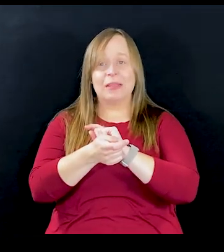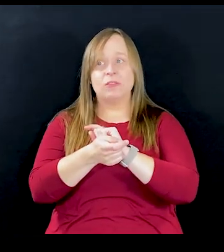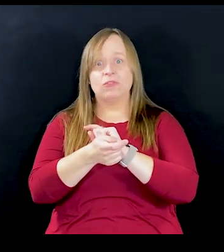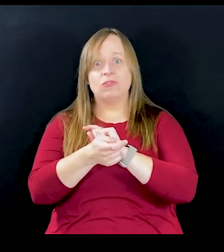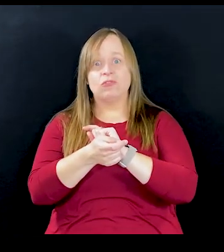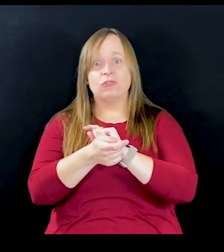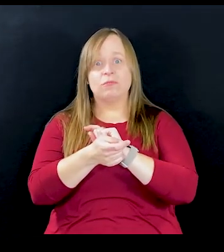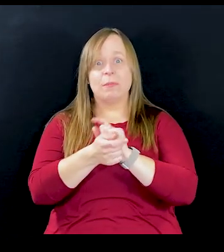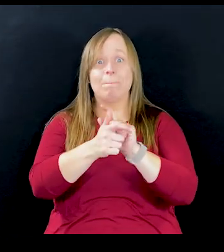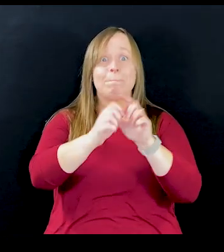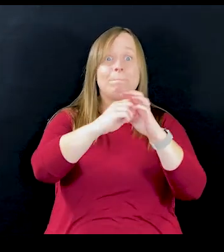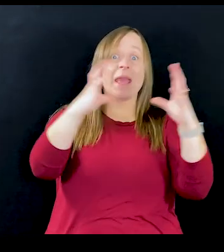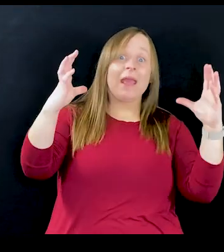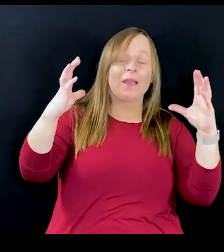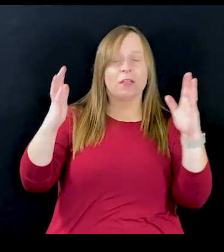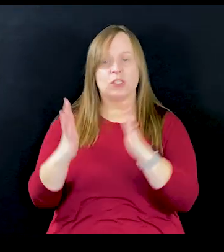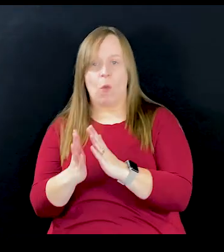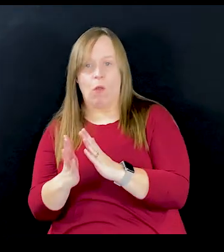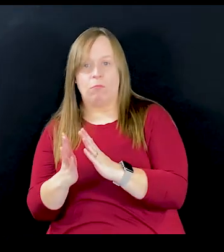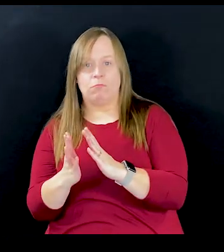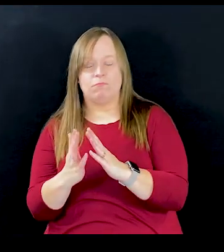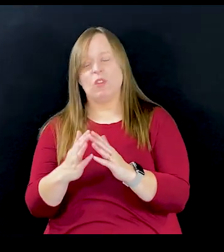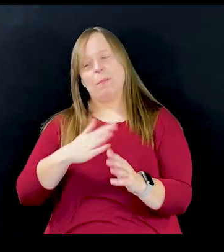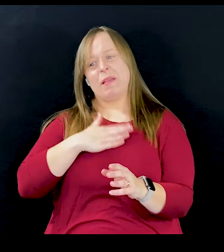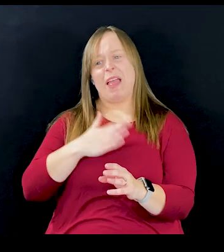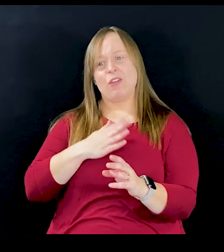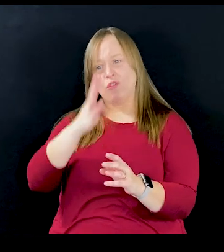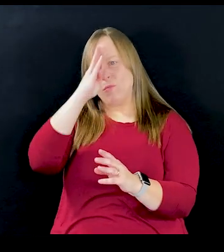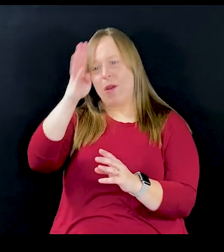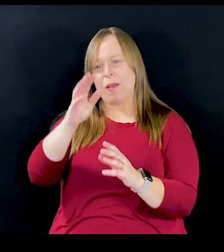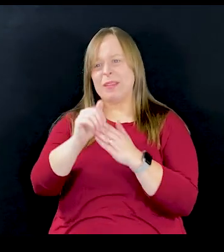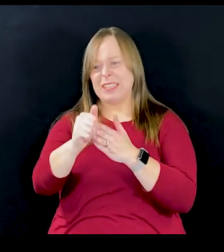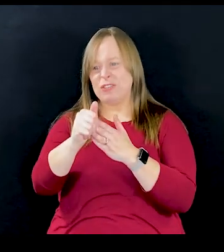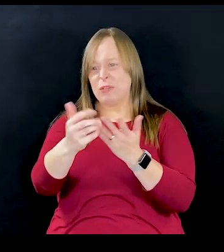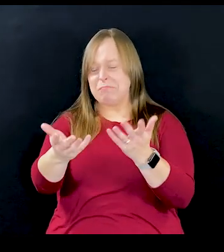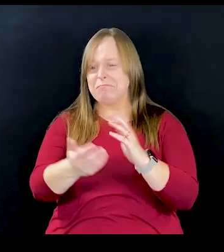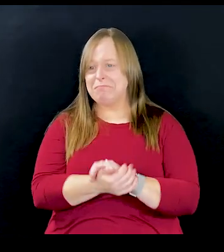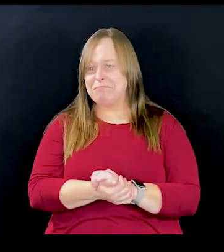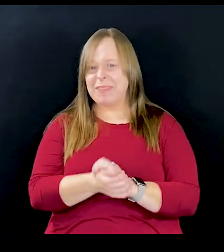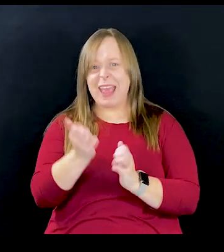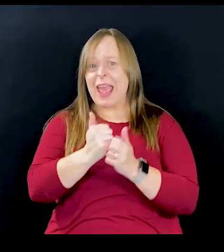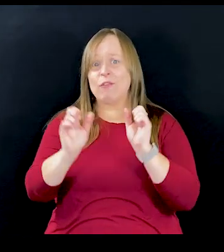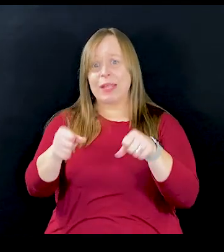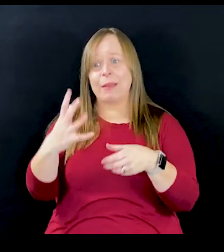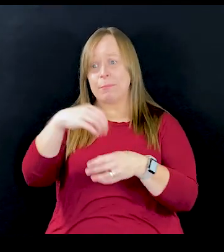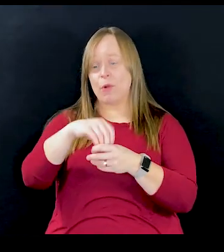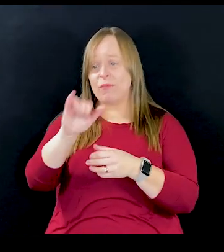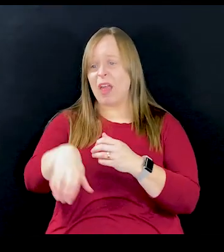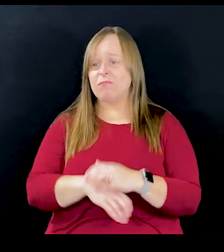but also very small. So I'm glad that you did bring up the leadership aspect. Everybody can take part in it.